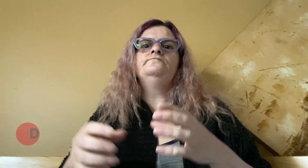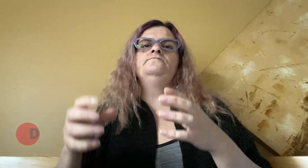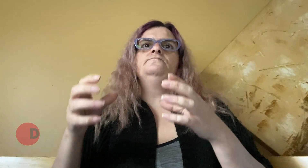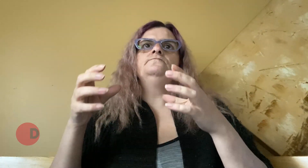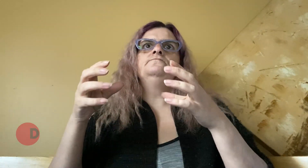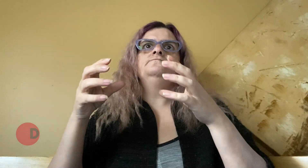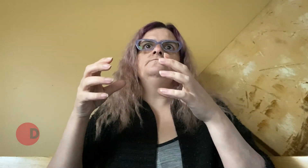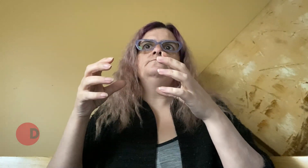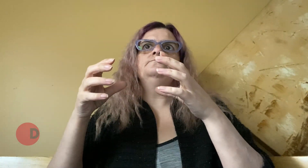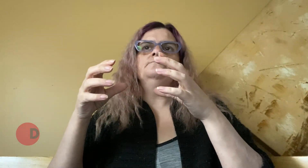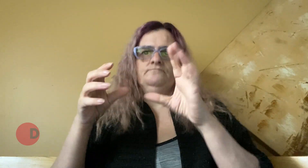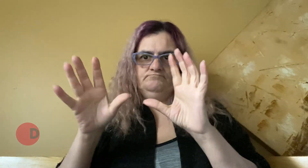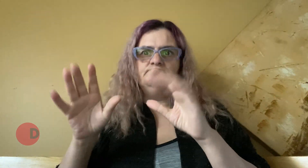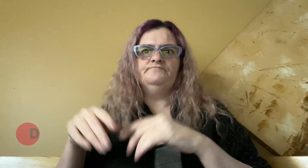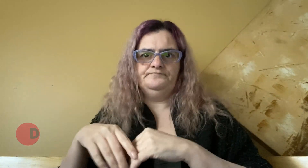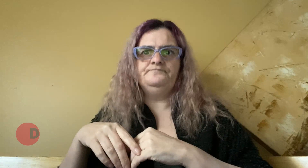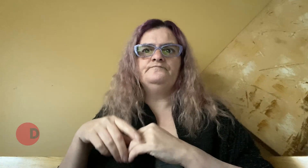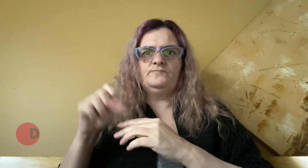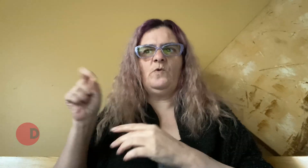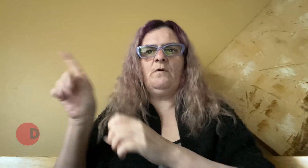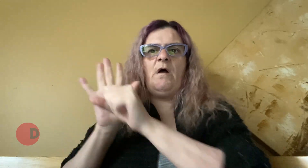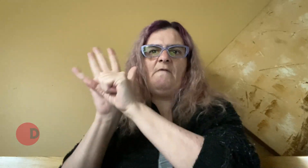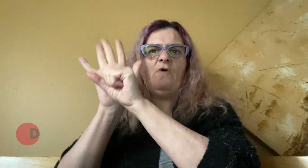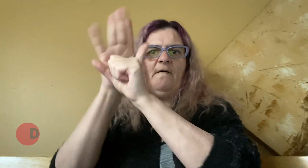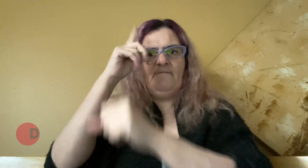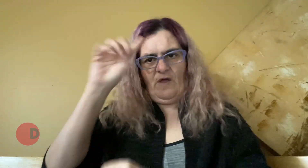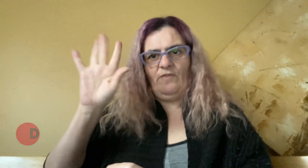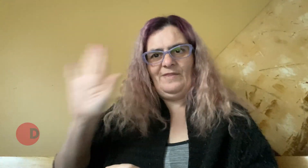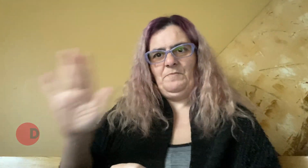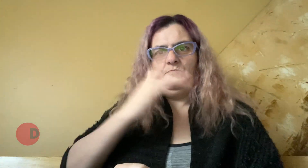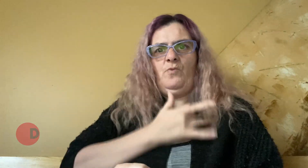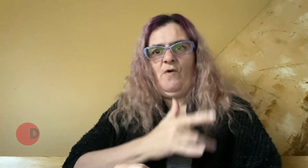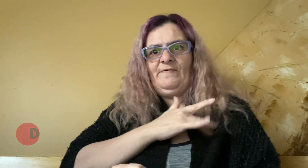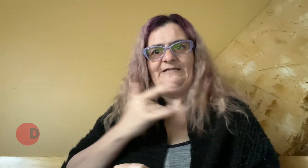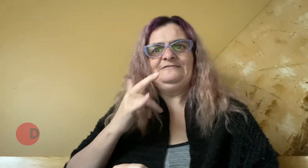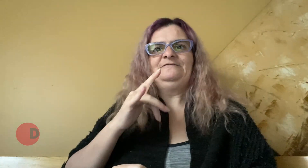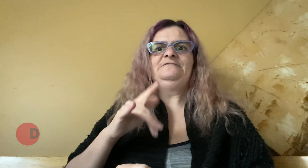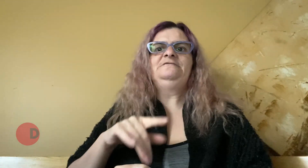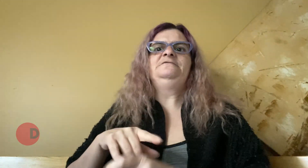They would advocate within their provinces whereas we